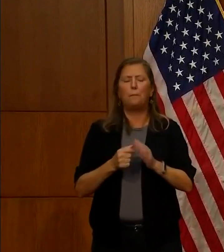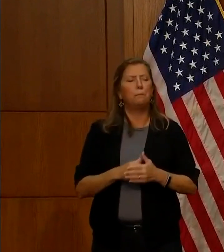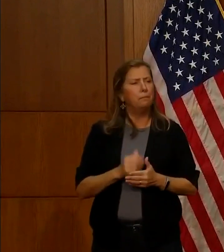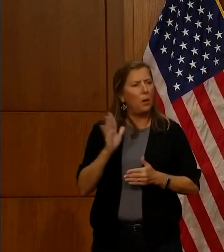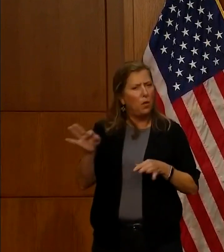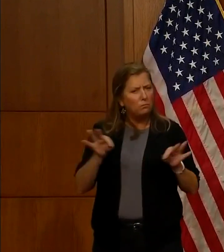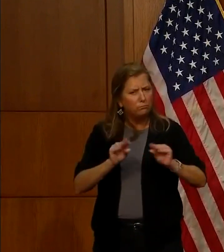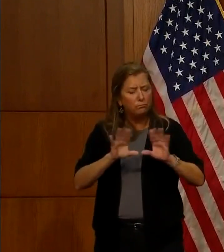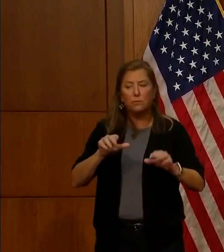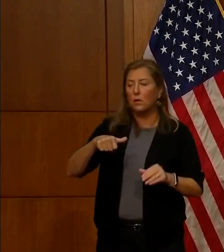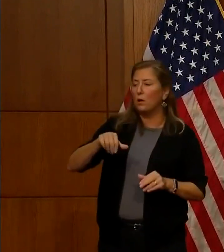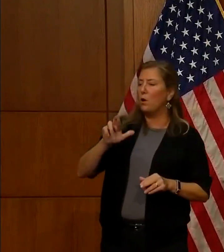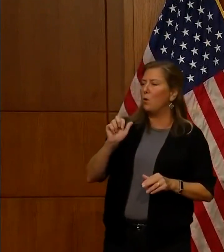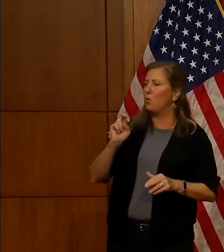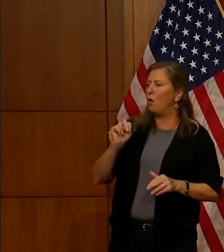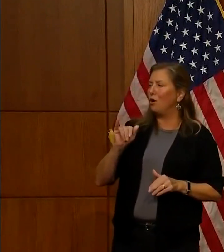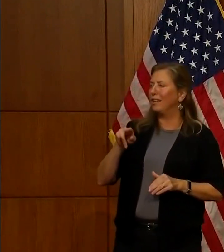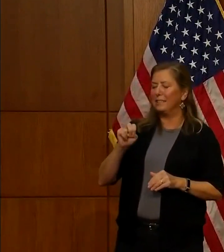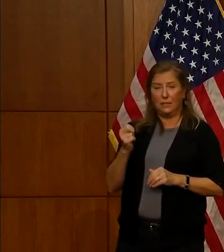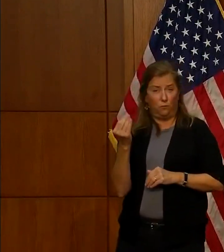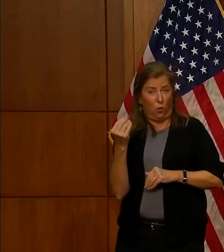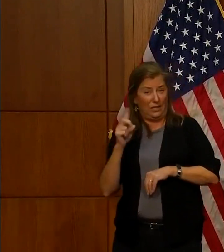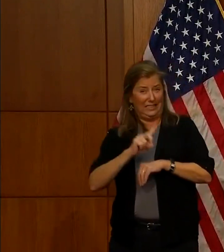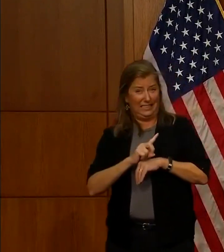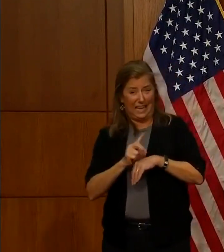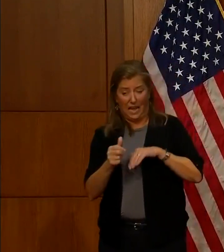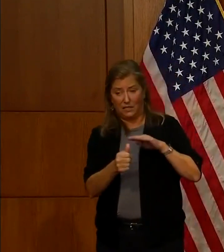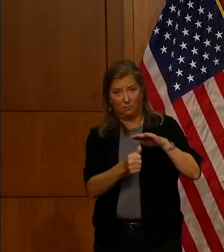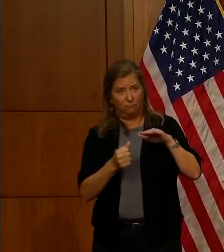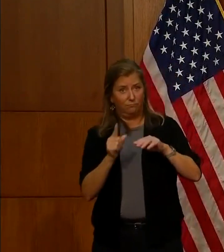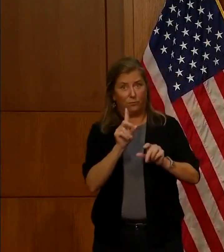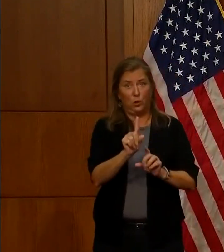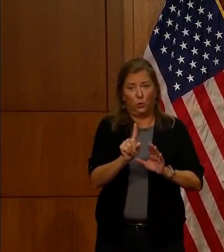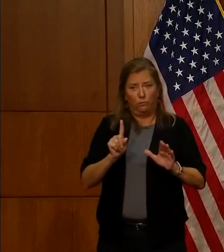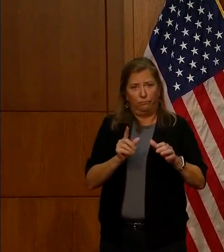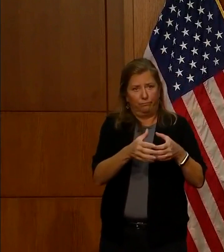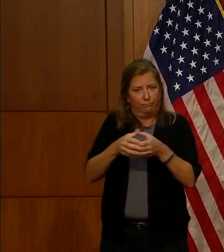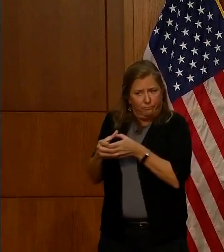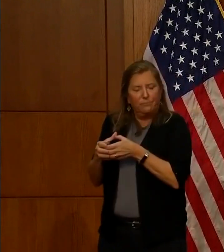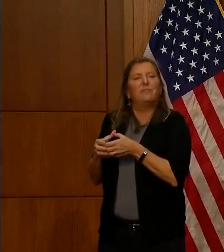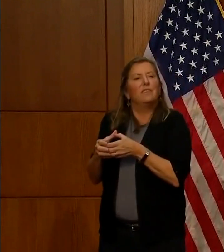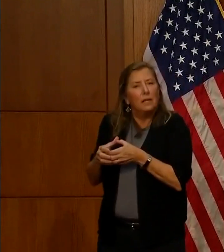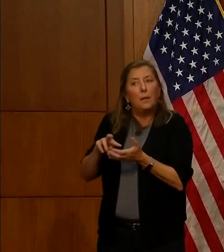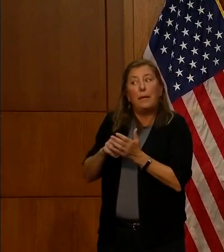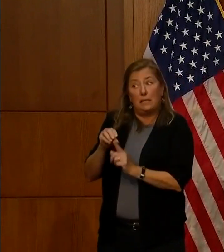QUARANTINE OR ISOLATION PERIOD LIMIT LET ME CLARIFY. A QUARANTINE PERIOD THAT FOURTEEN